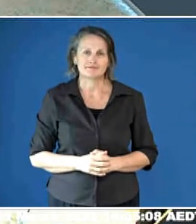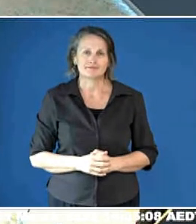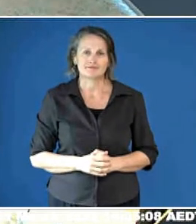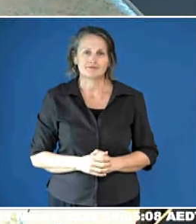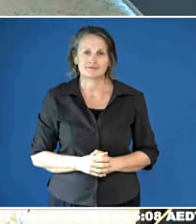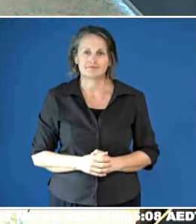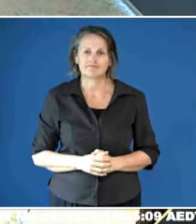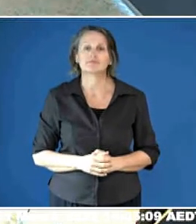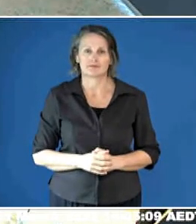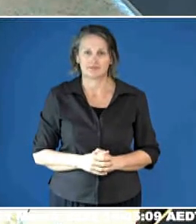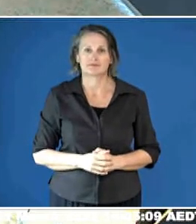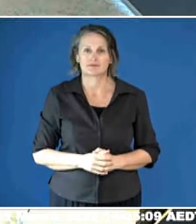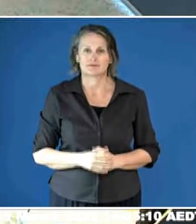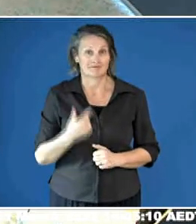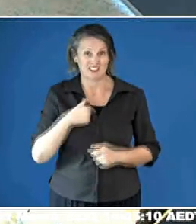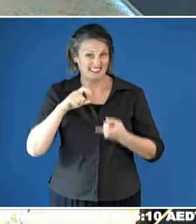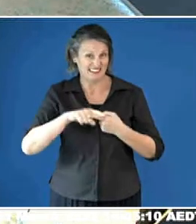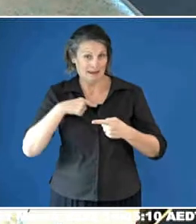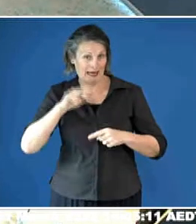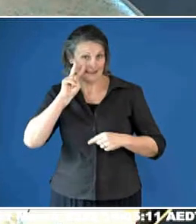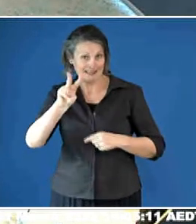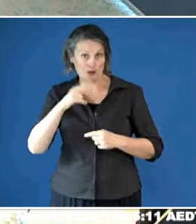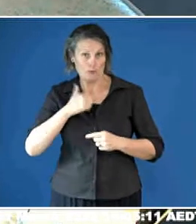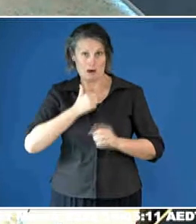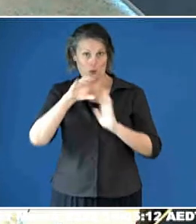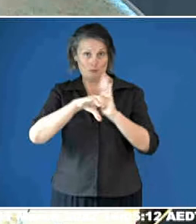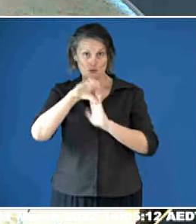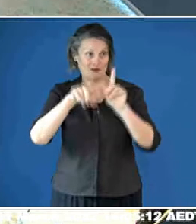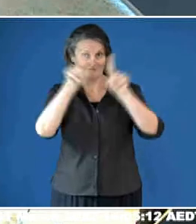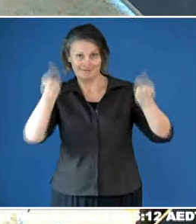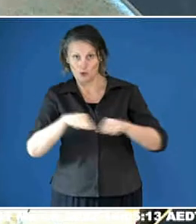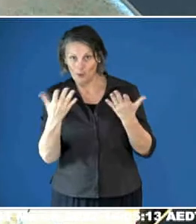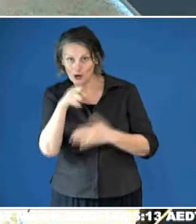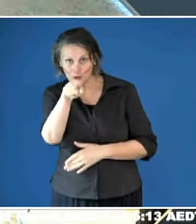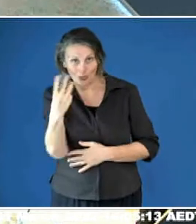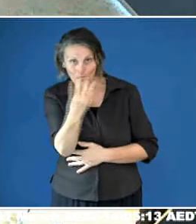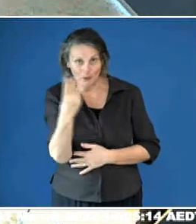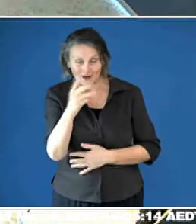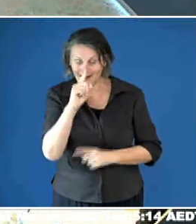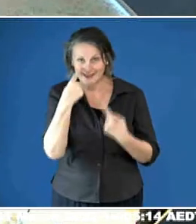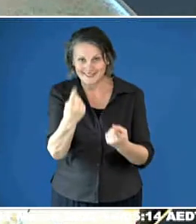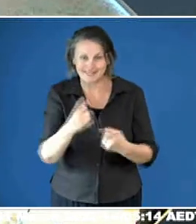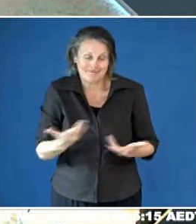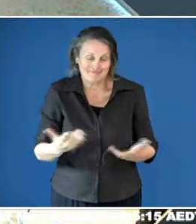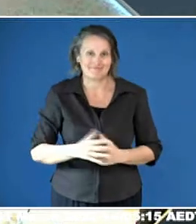Thank you. I still can't see the panelists. I don't know if others are in the same position.